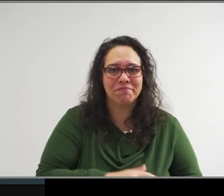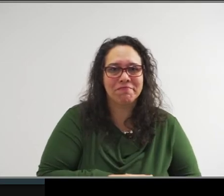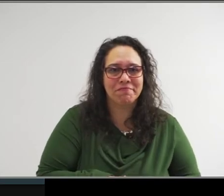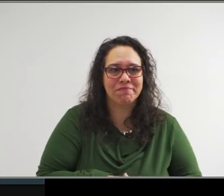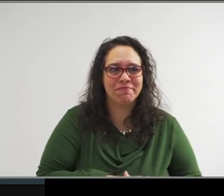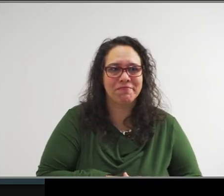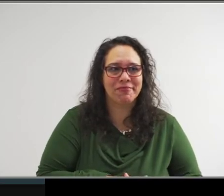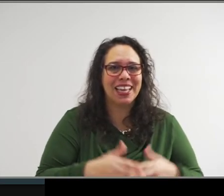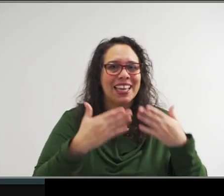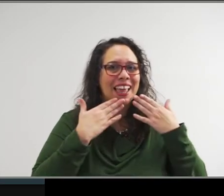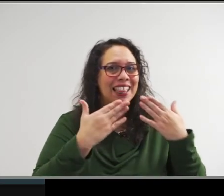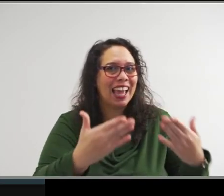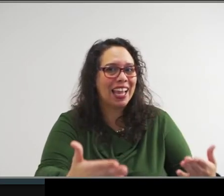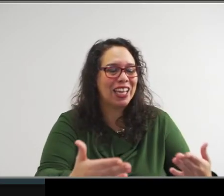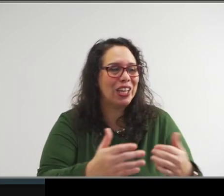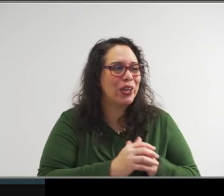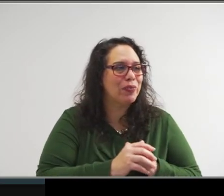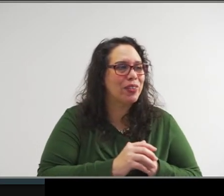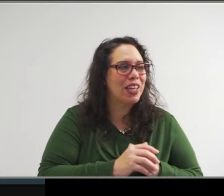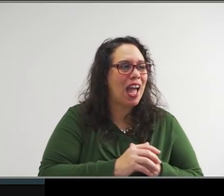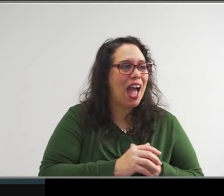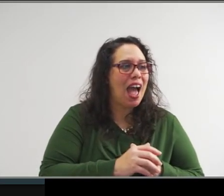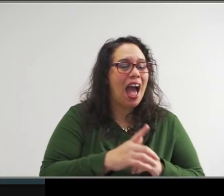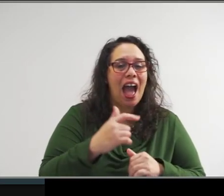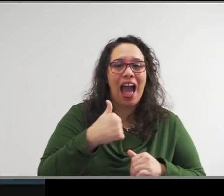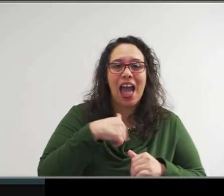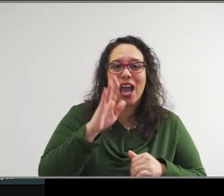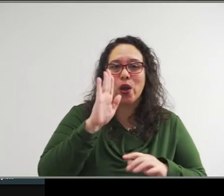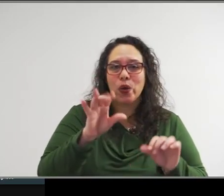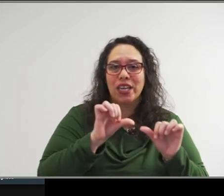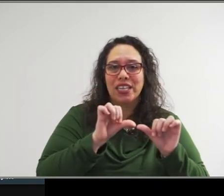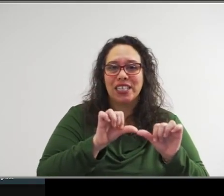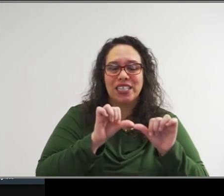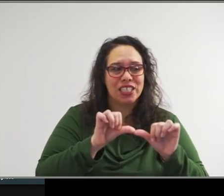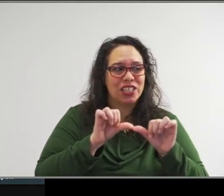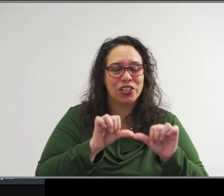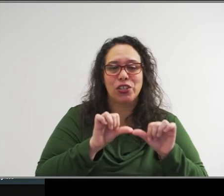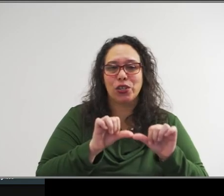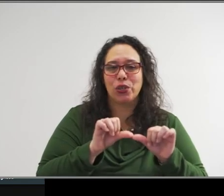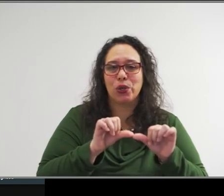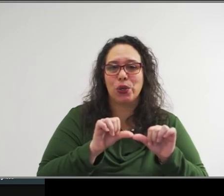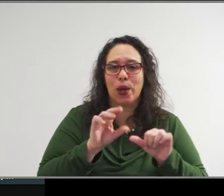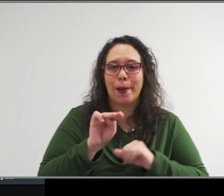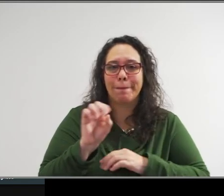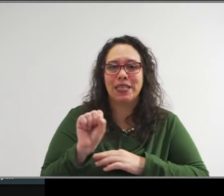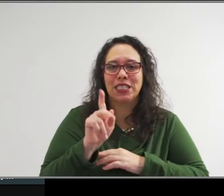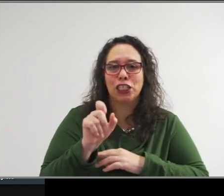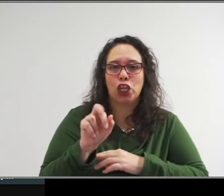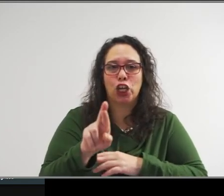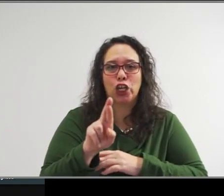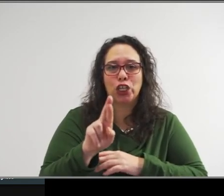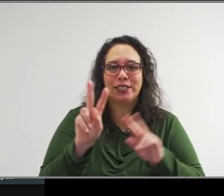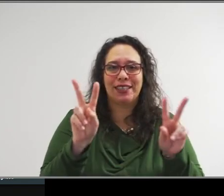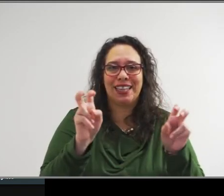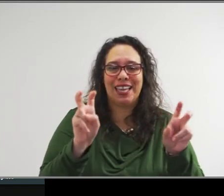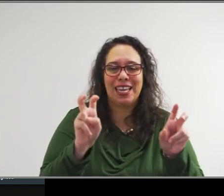Thank you. Well, I'm going to continue Ms. Cruz theme of bringing in some light.